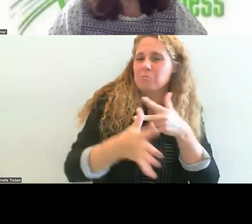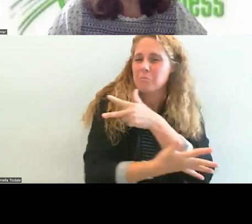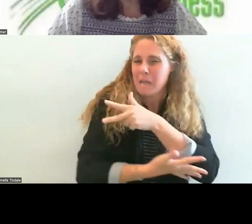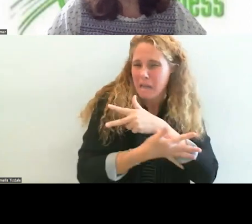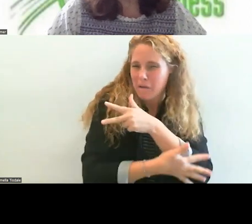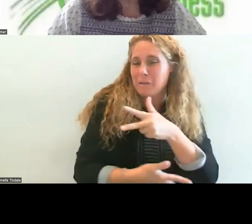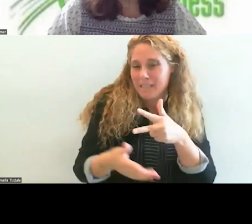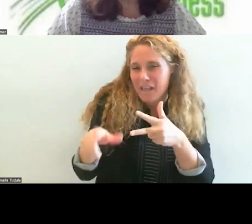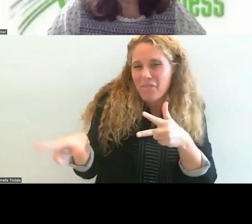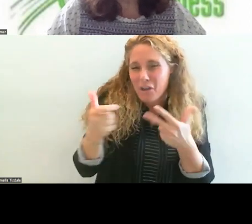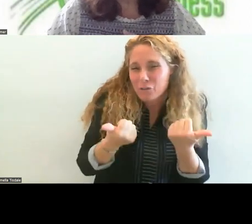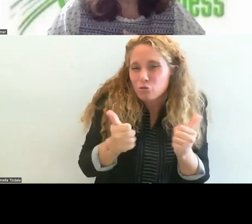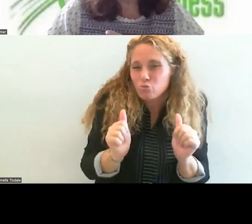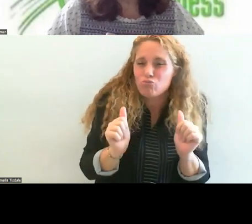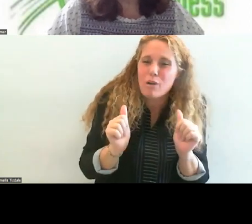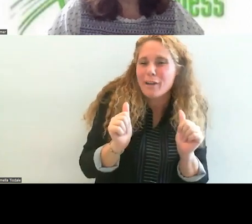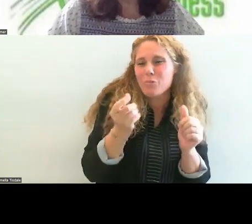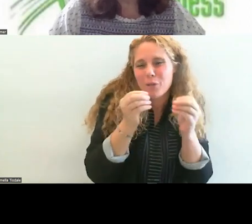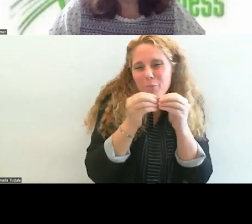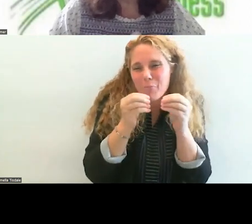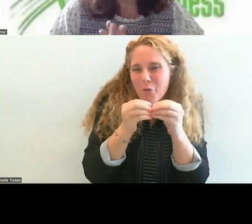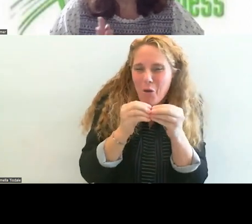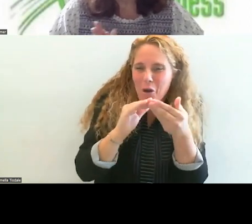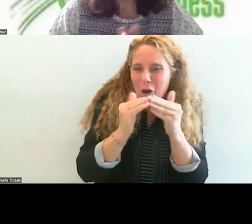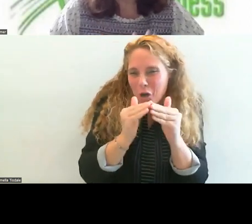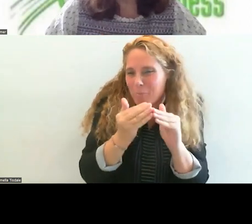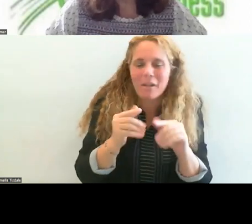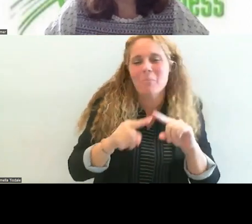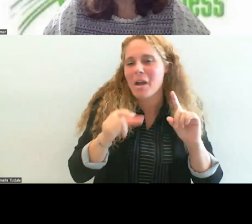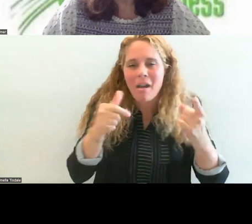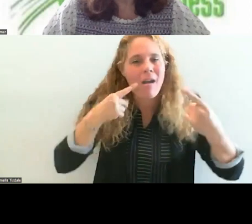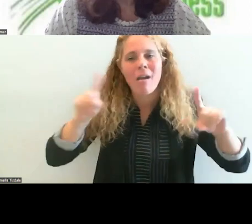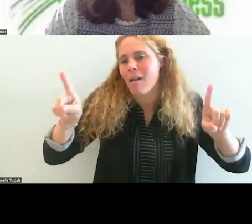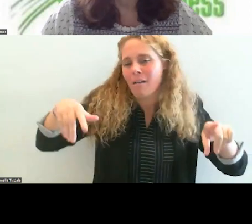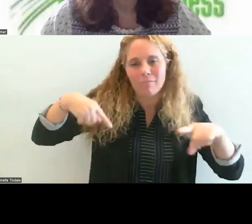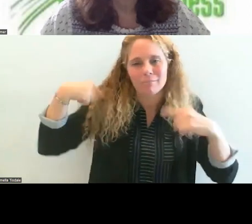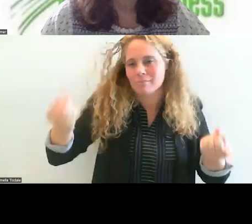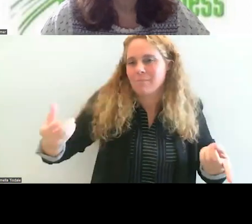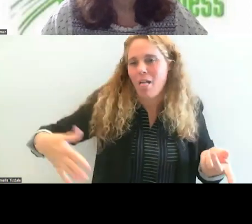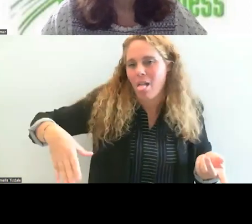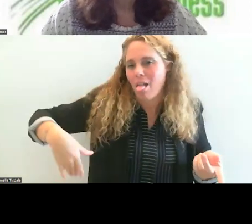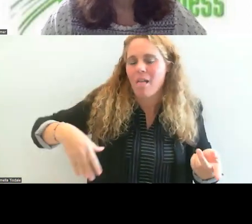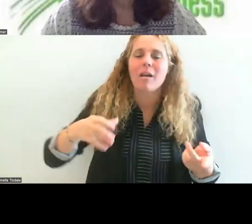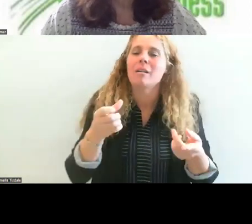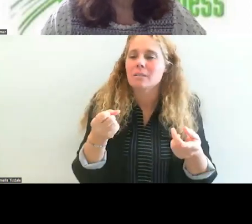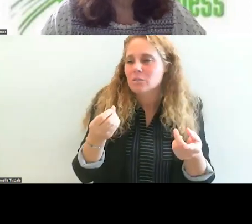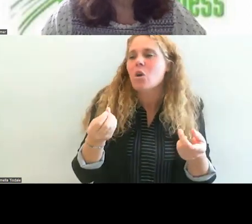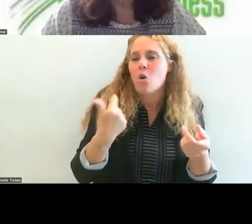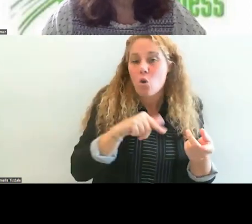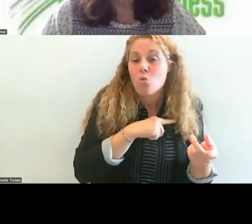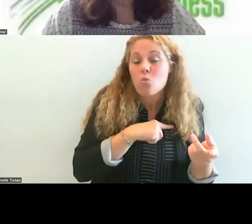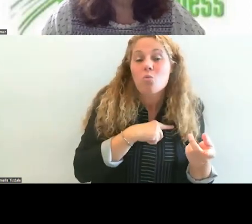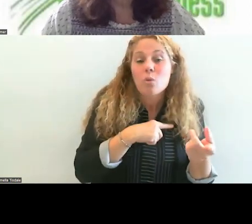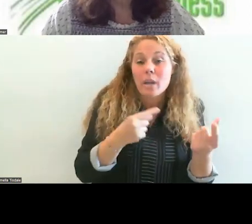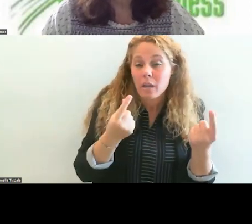BE URBAN, BUT NOT SUCCEEDING YET -- SO WE IS QUITE A CONTINUUM